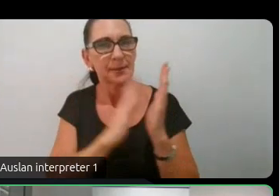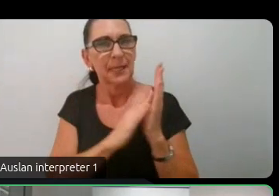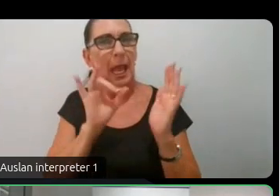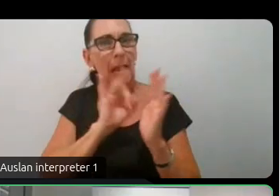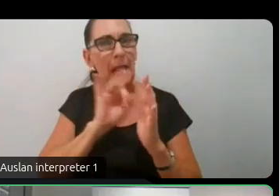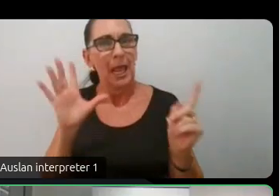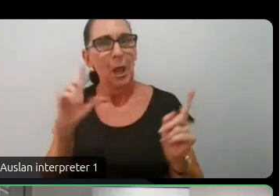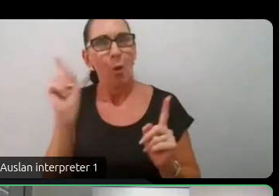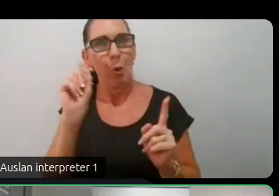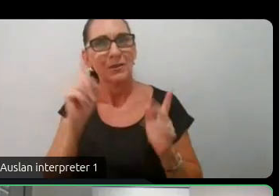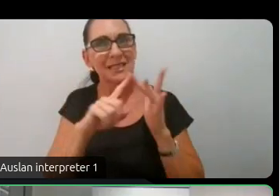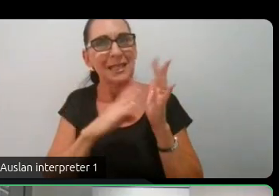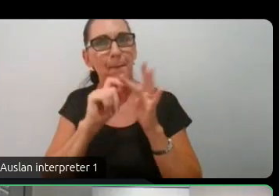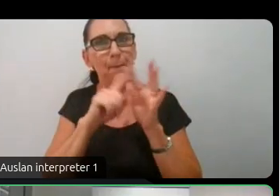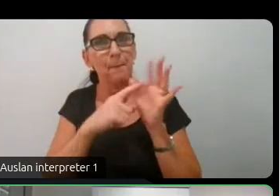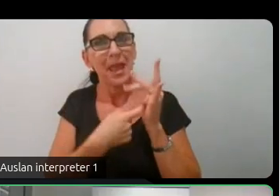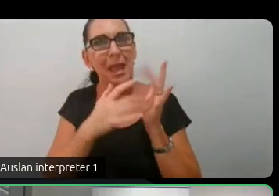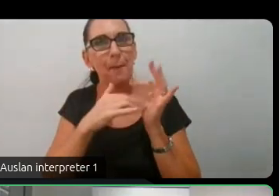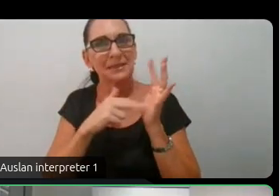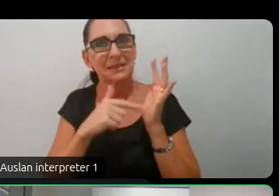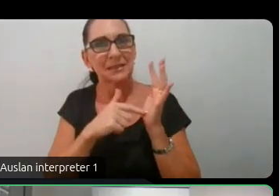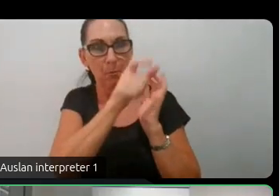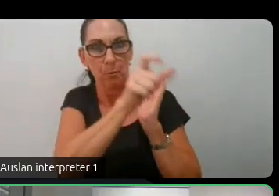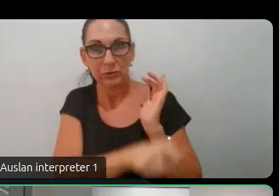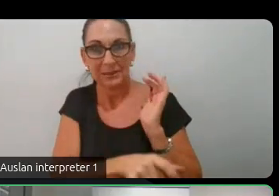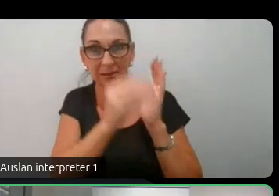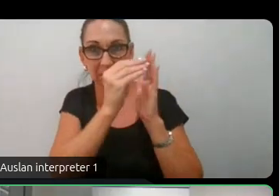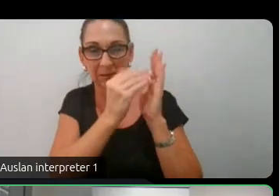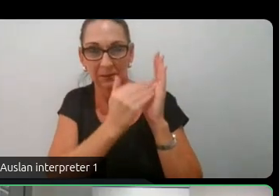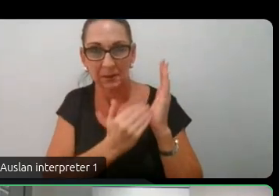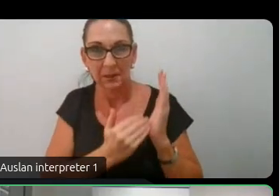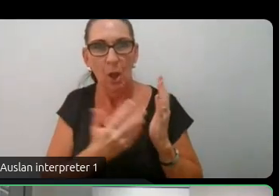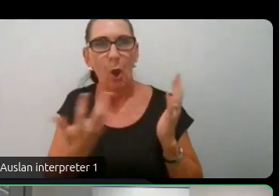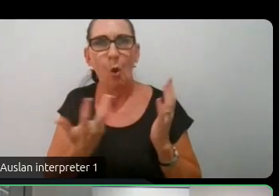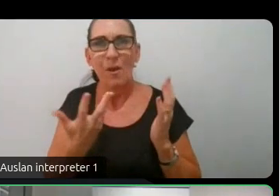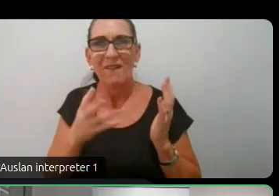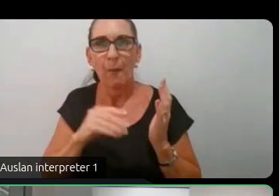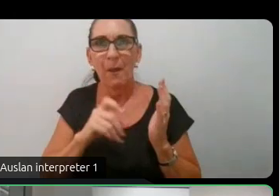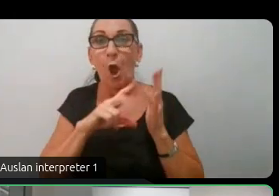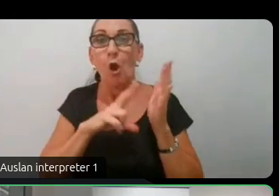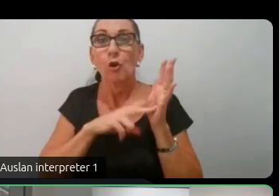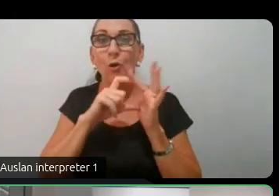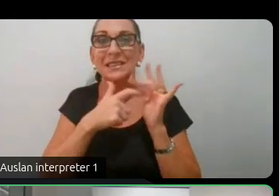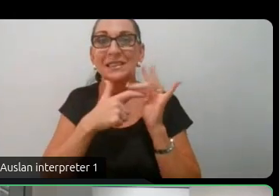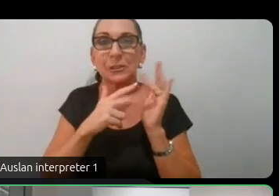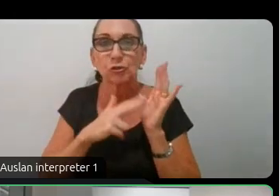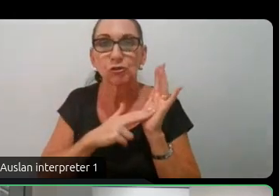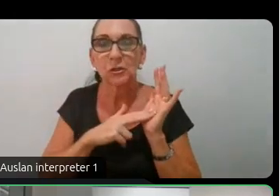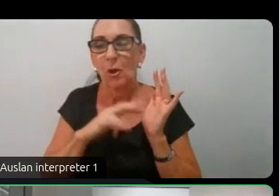has um and and where those have been formed from whether it's a condition uh or a different uh